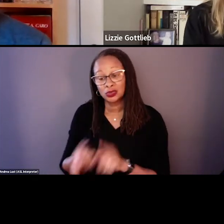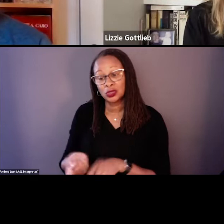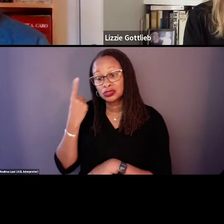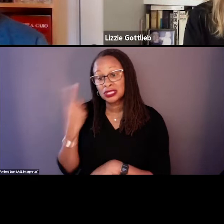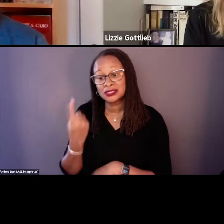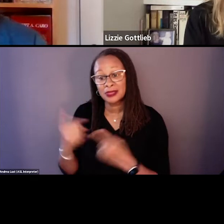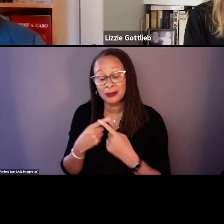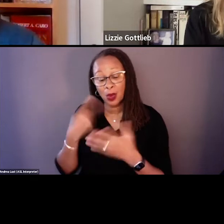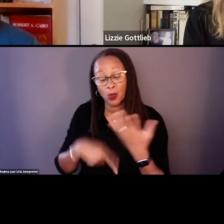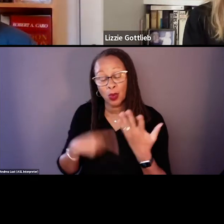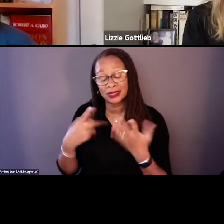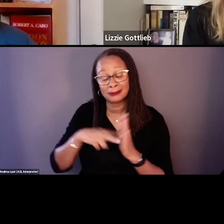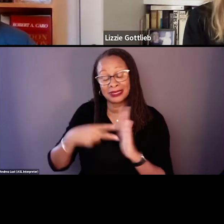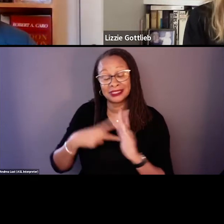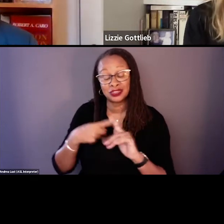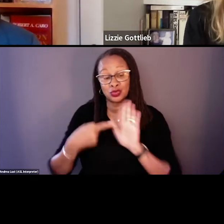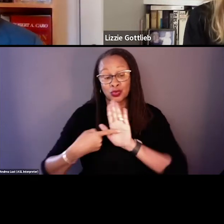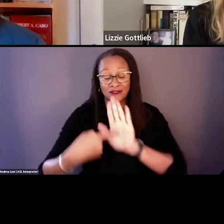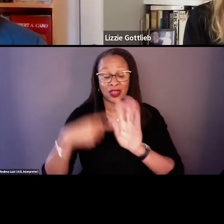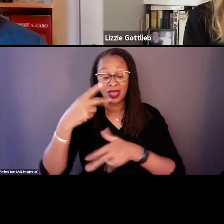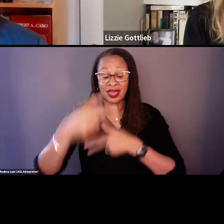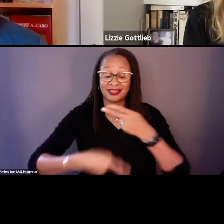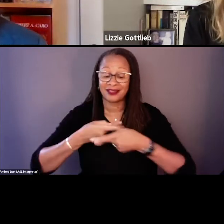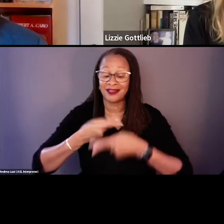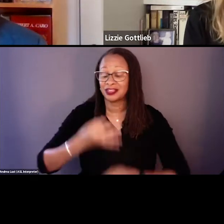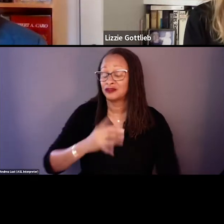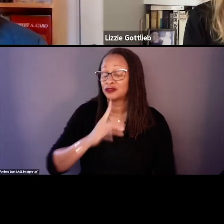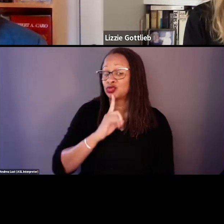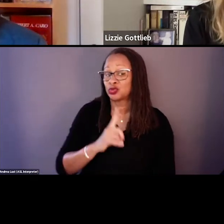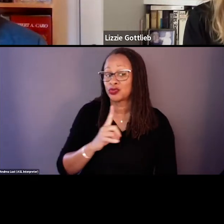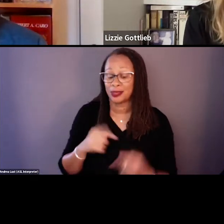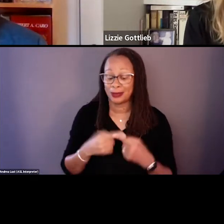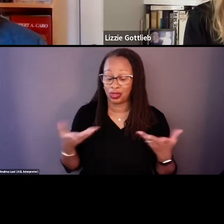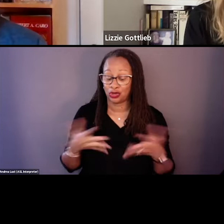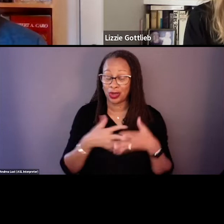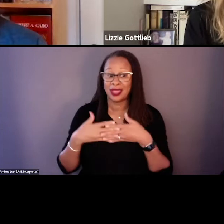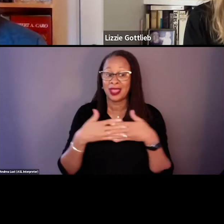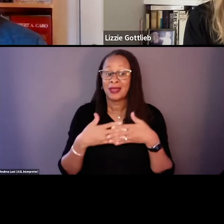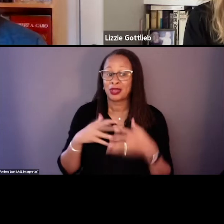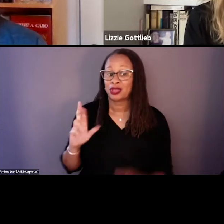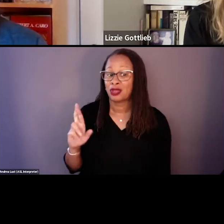And also to try to understand something about what it takes to reveal the kind of truths about power in America